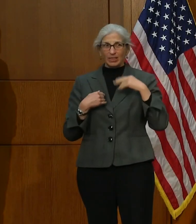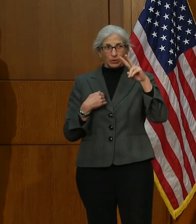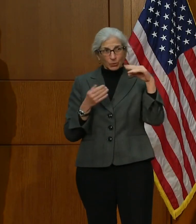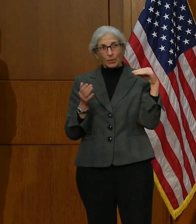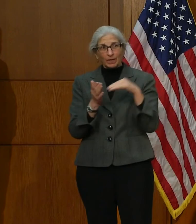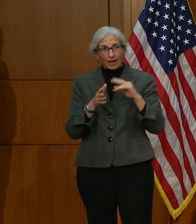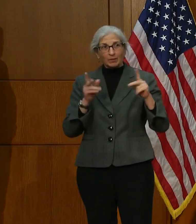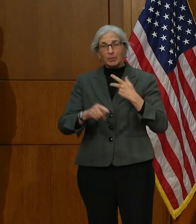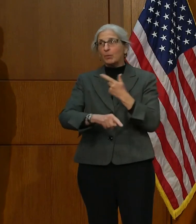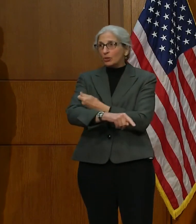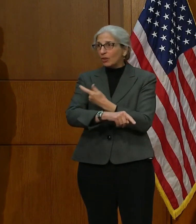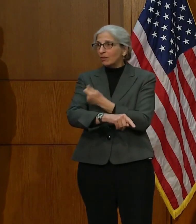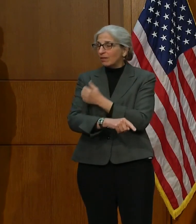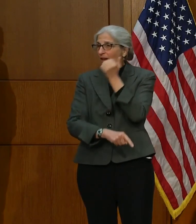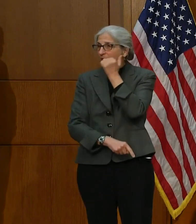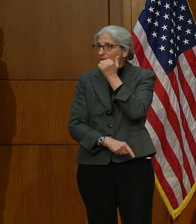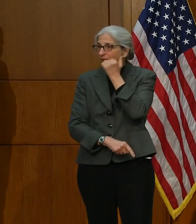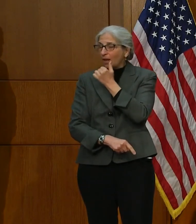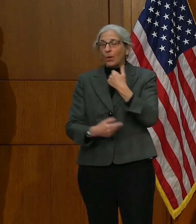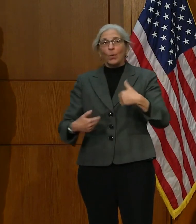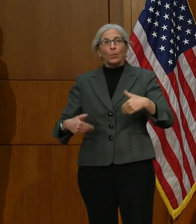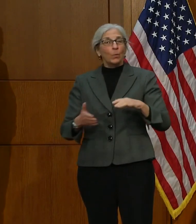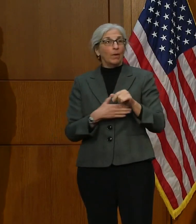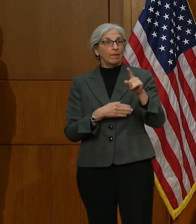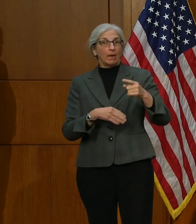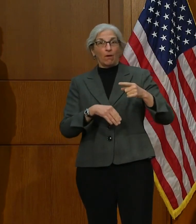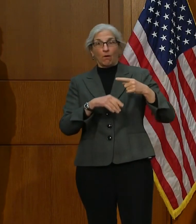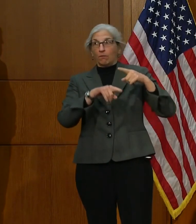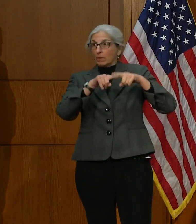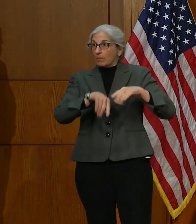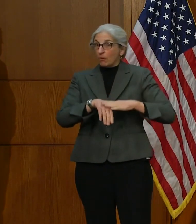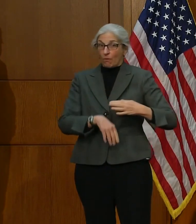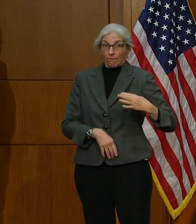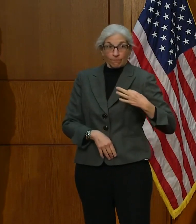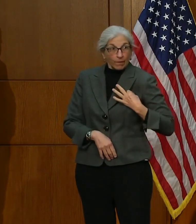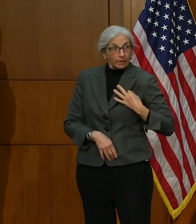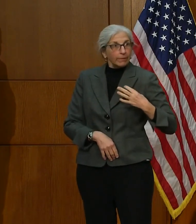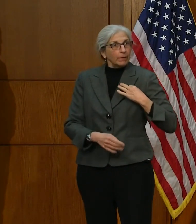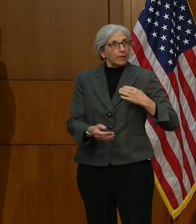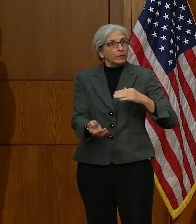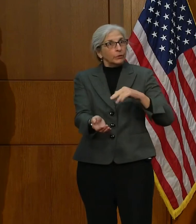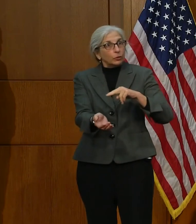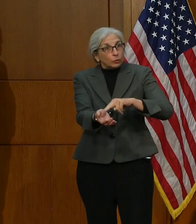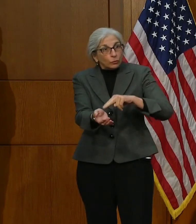HERE GETTING TO LIKE 2000 PEOPLE IT DOES. VERY LYING A